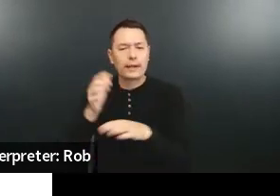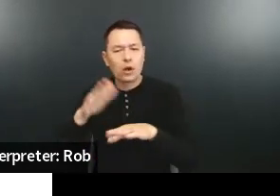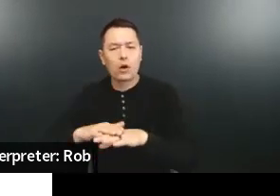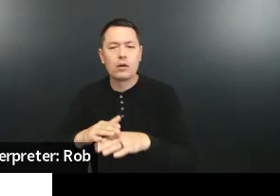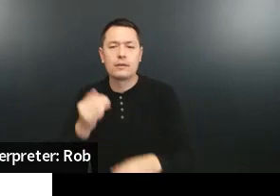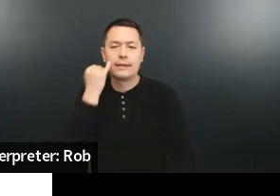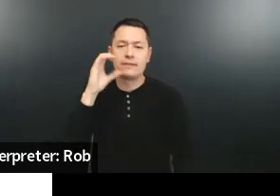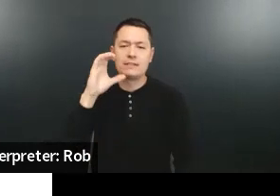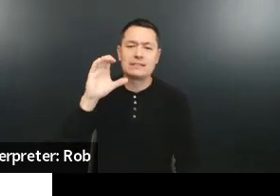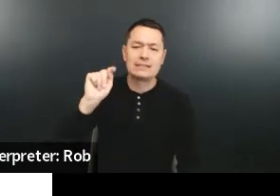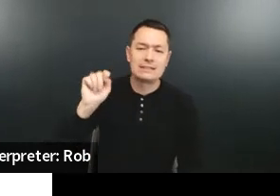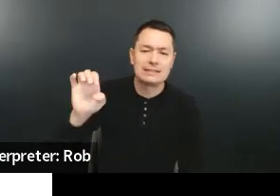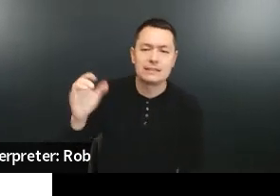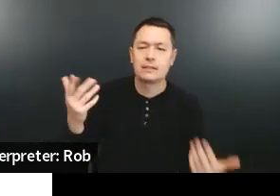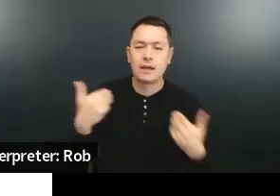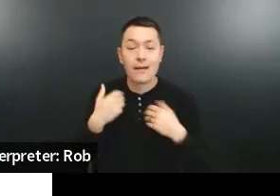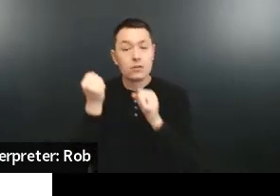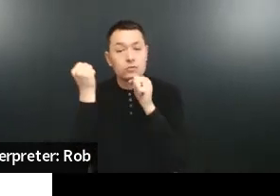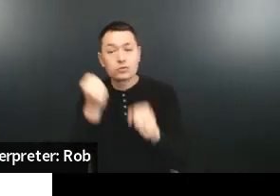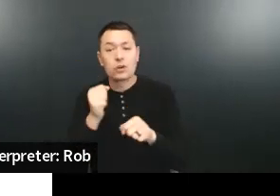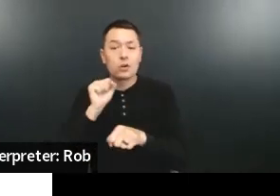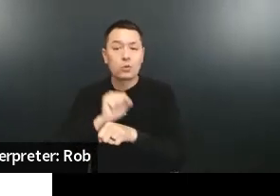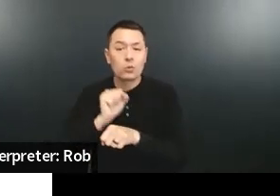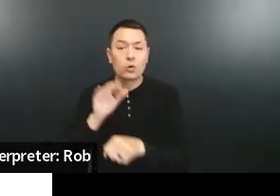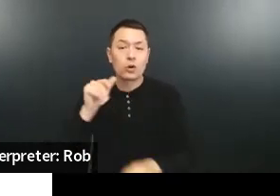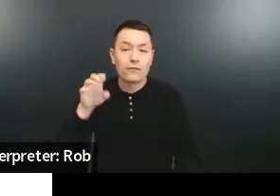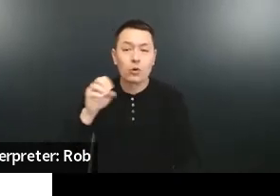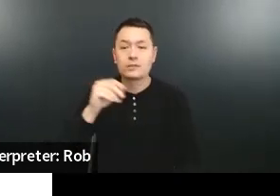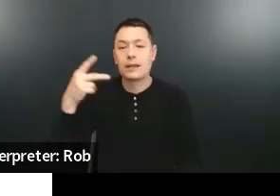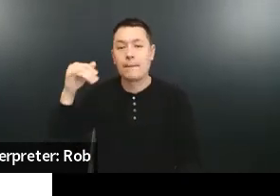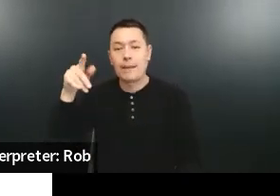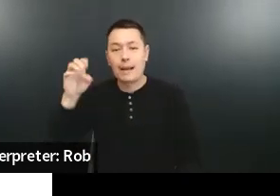got our strong workforce and our pipeline dashboards for math and English.